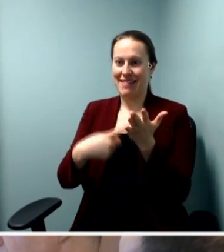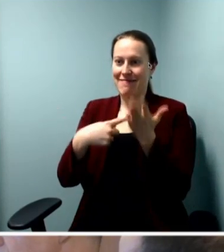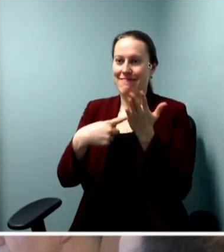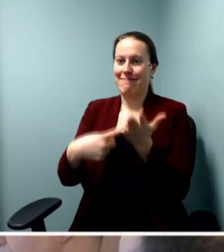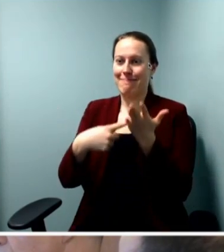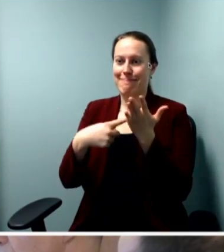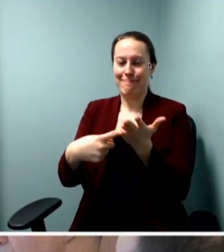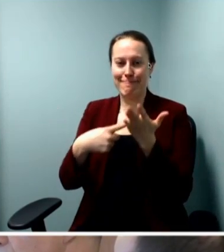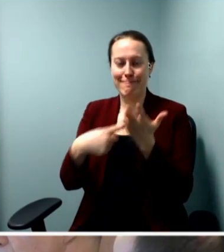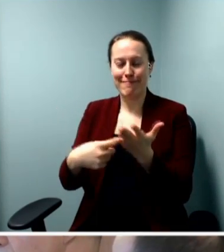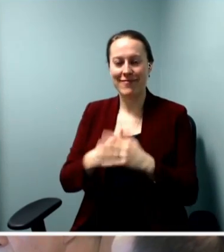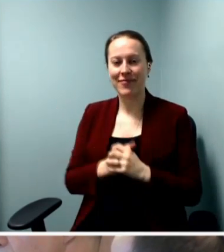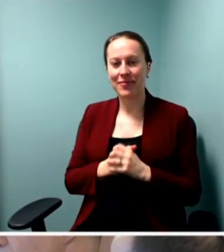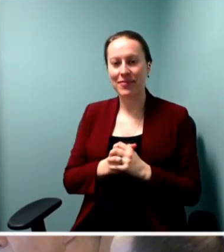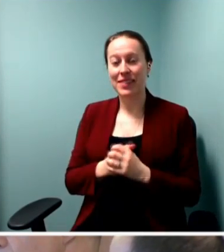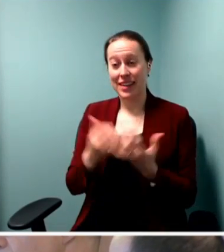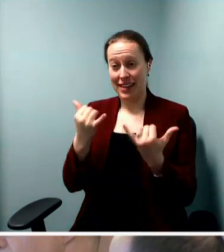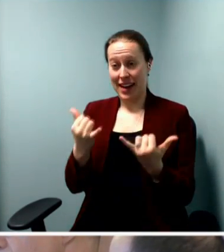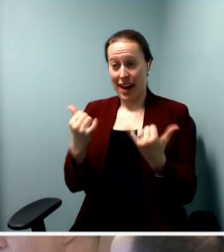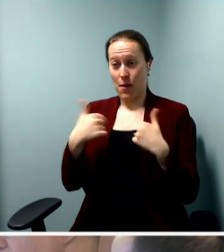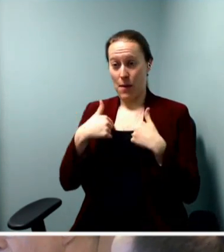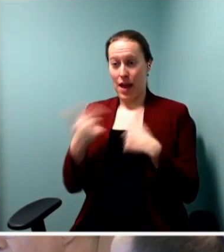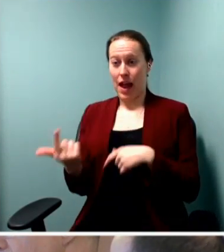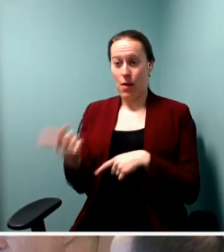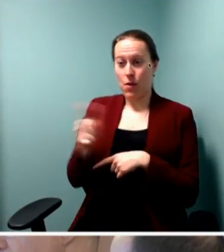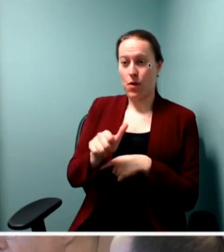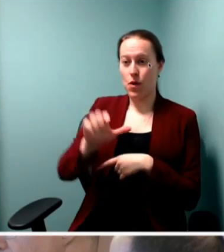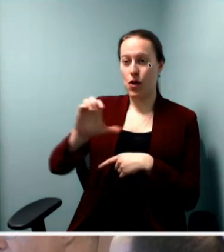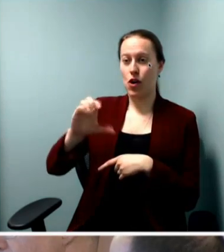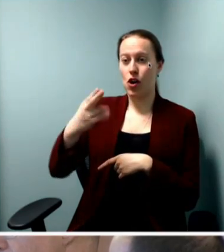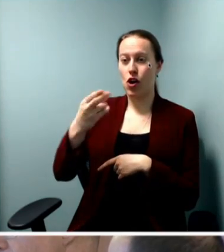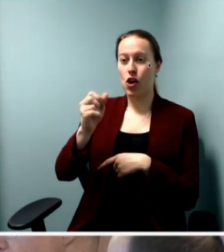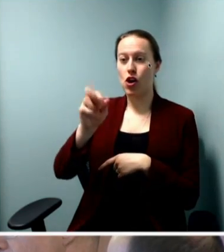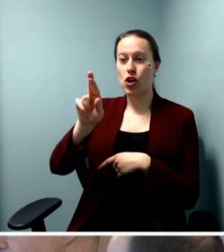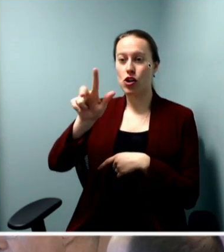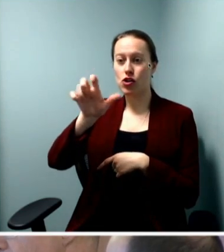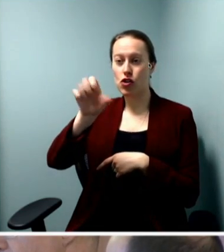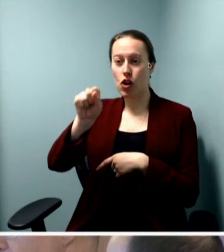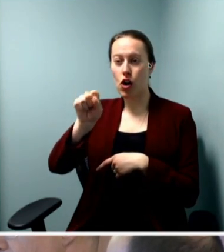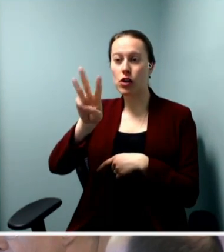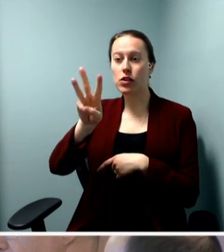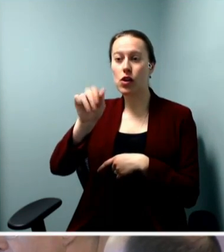And I am going to turn it over to Charles Washburn, who is going to facilitate this conversation